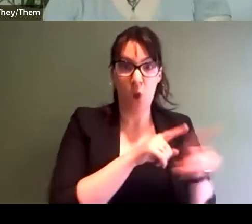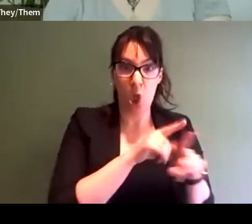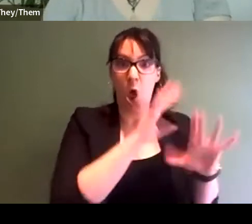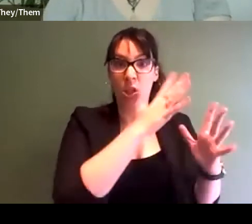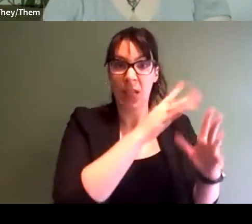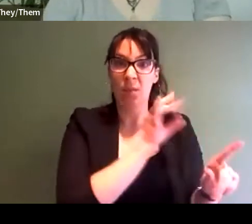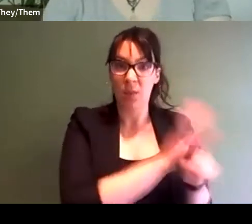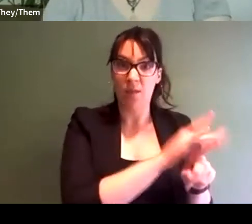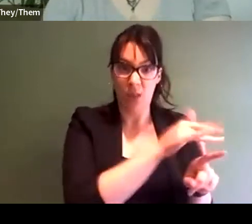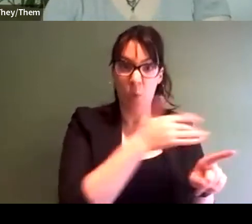and to communicate that way.